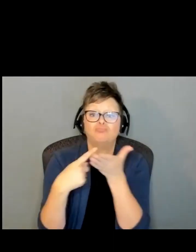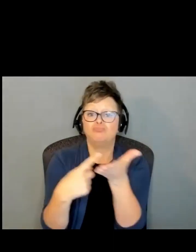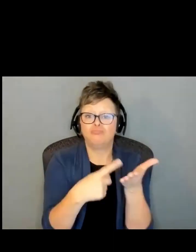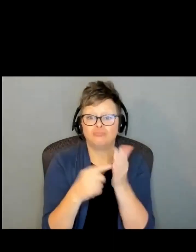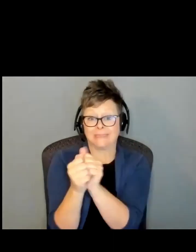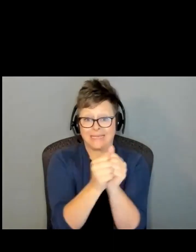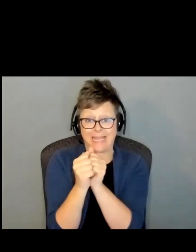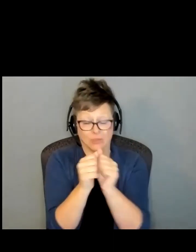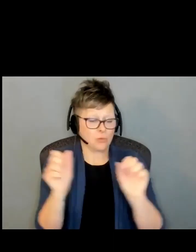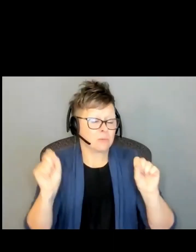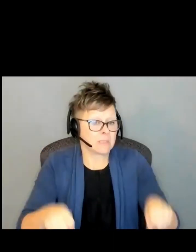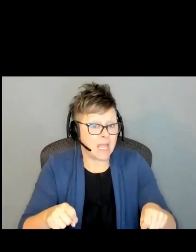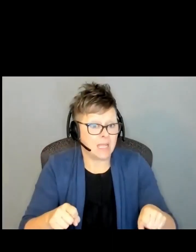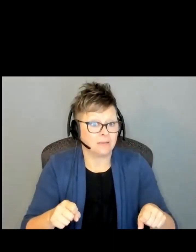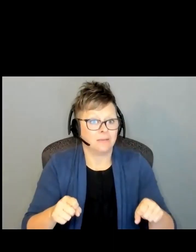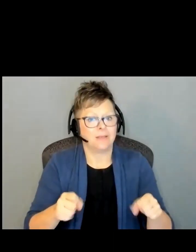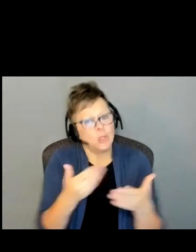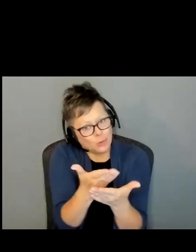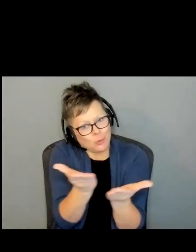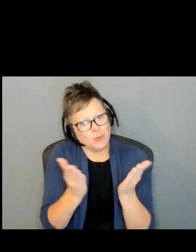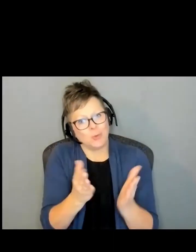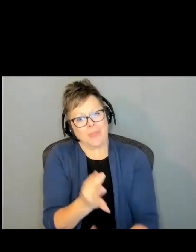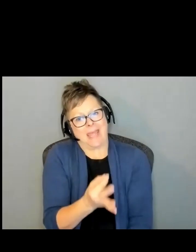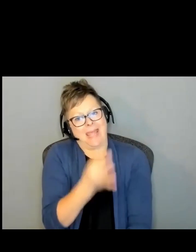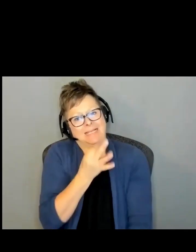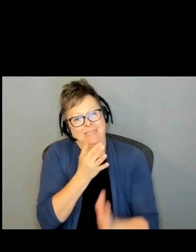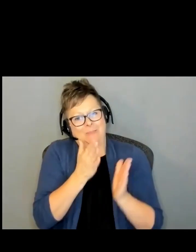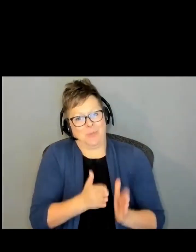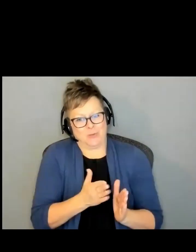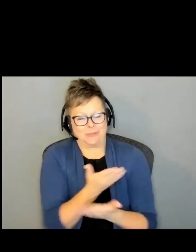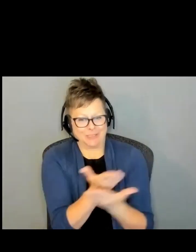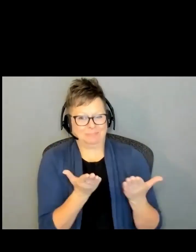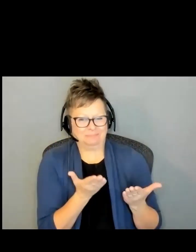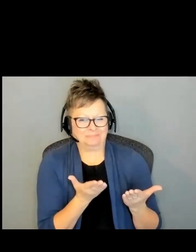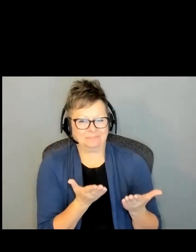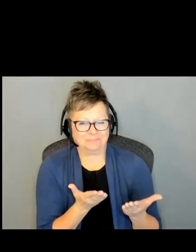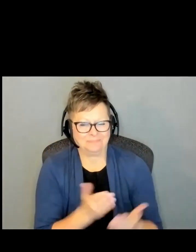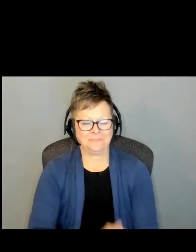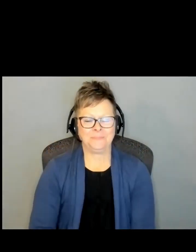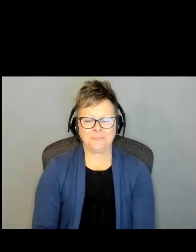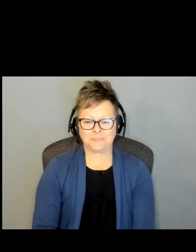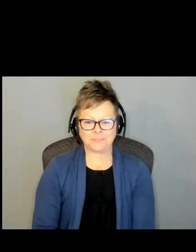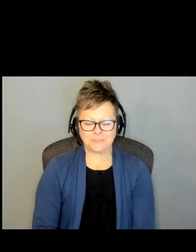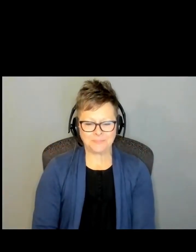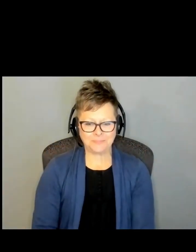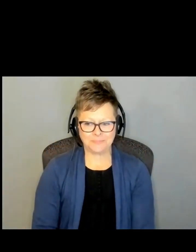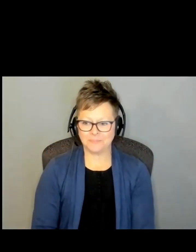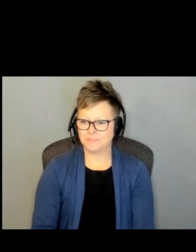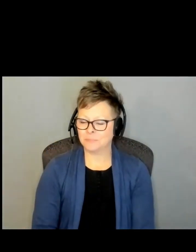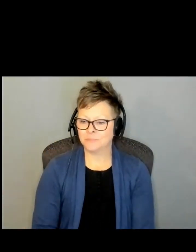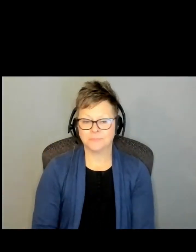we are looking to you as experts when it comes to how to inform research.